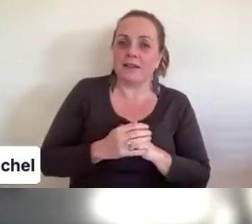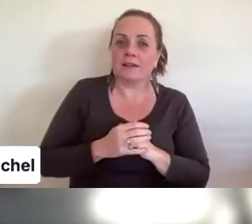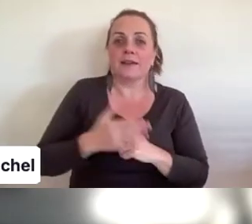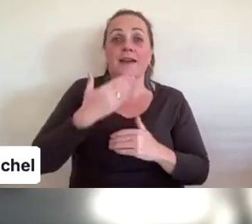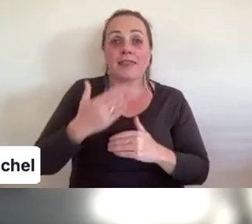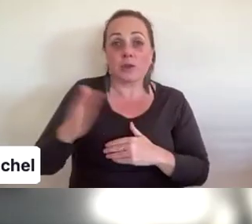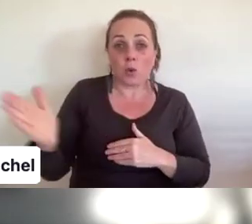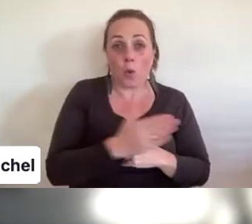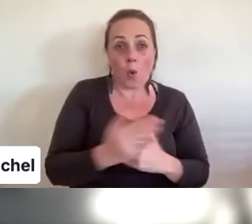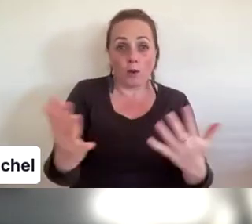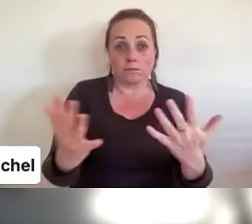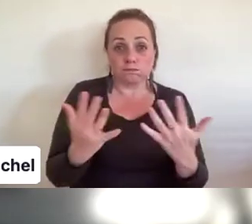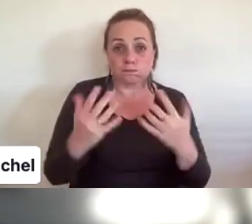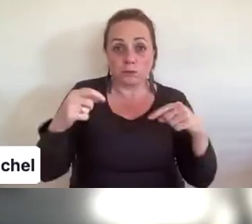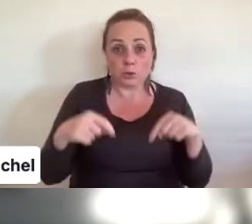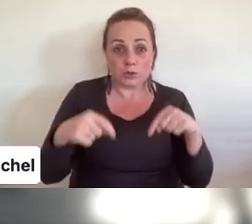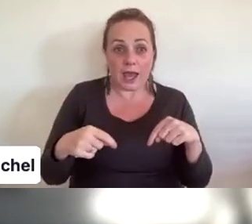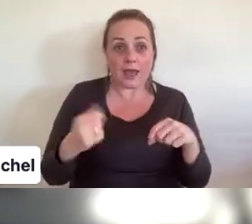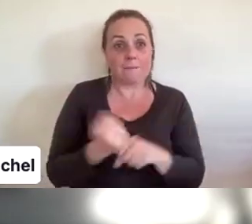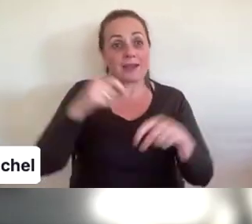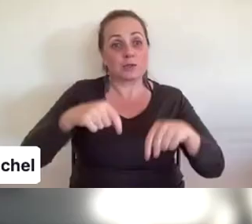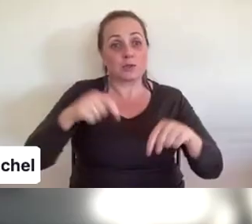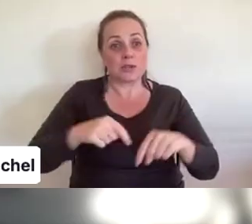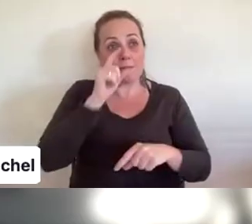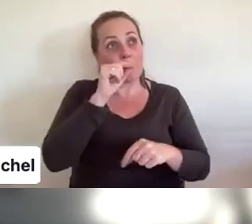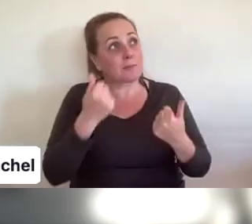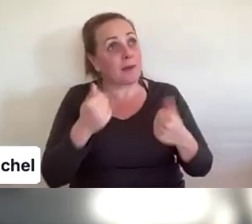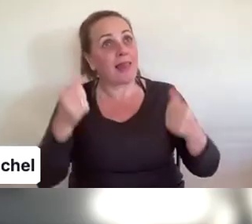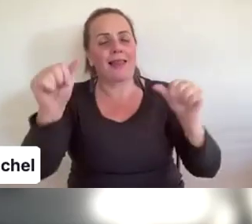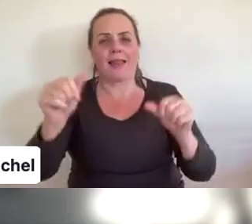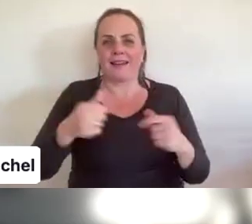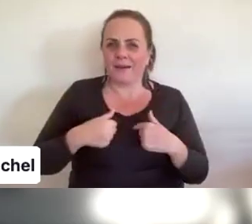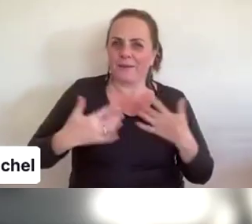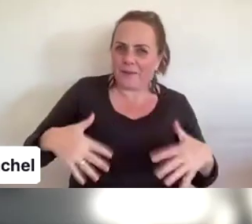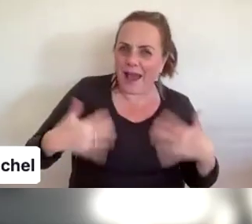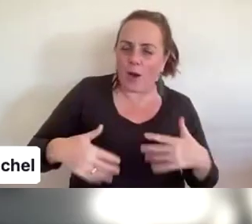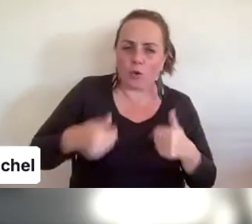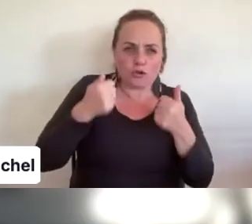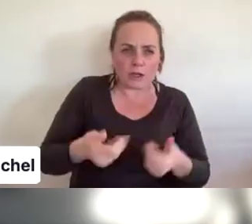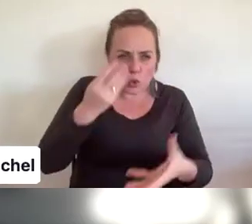today and made today possible. I'm so fortunate to be learning alongside you and there's so much